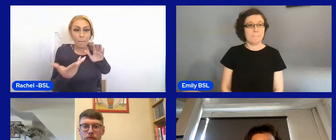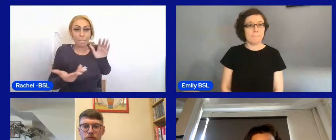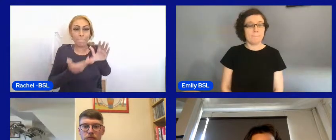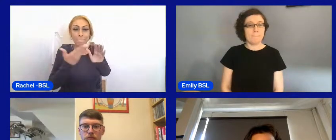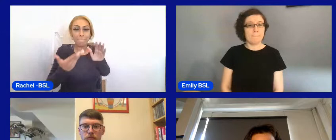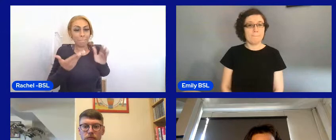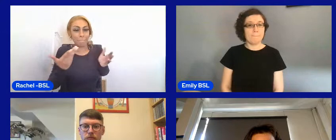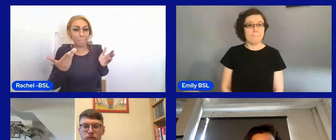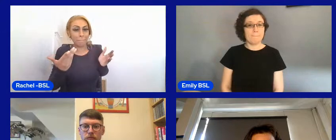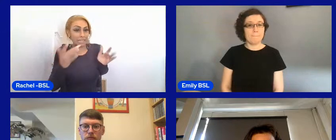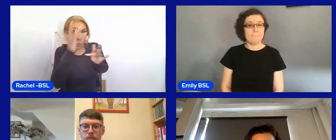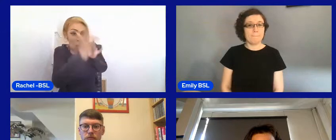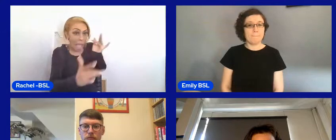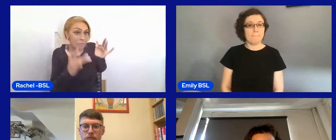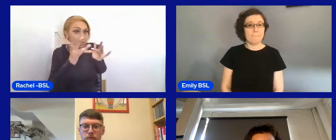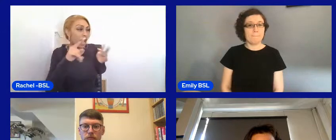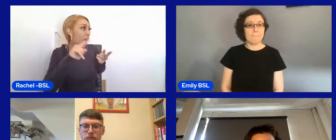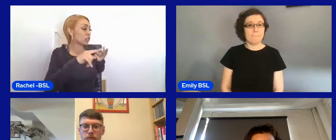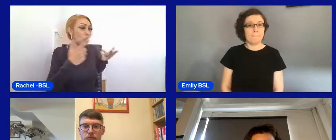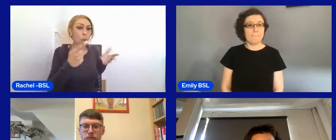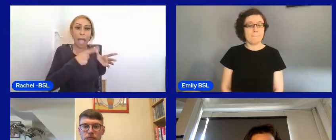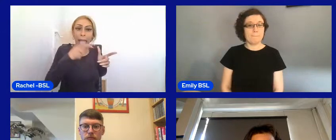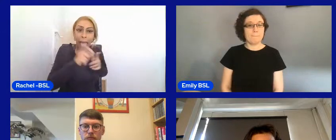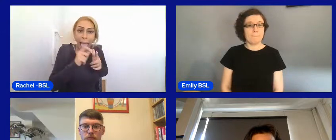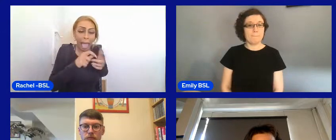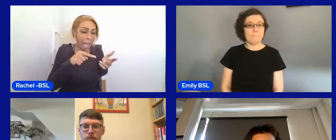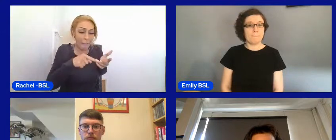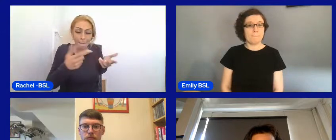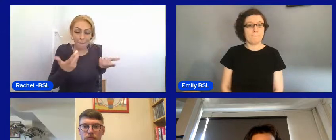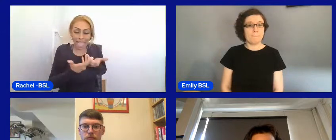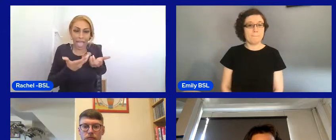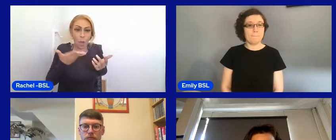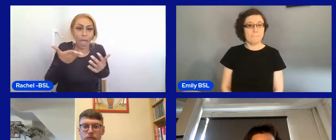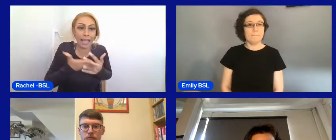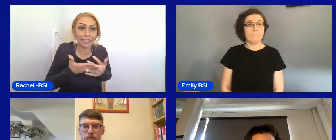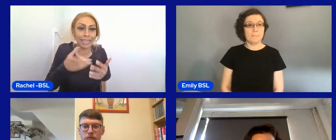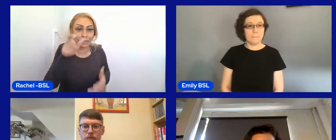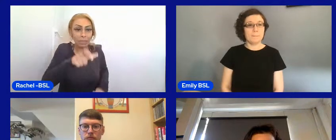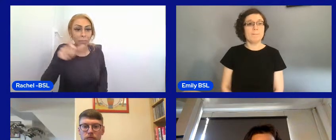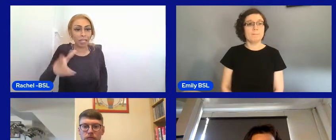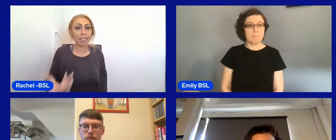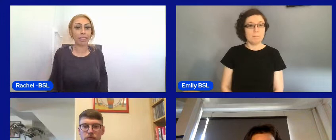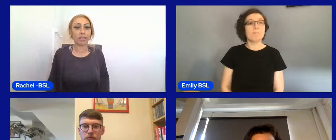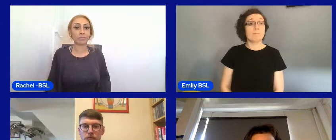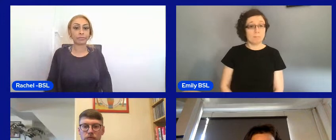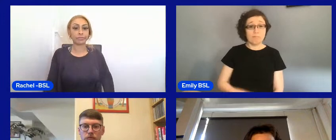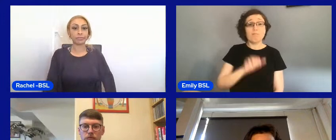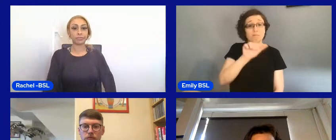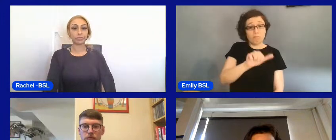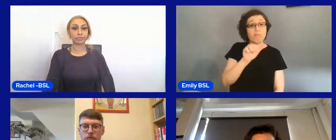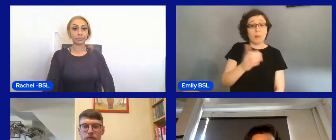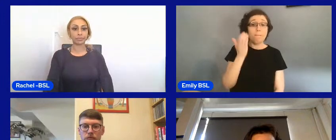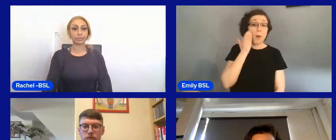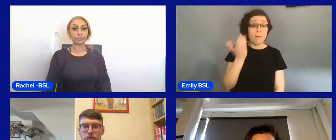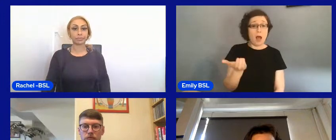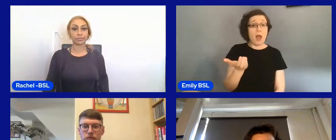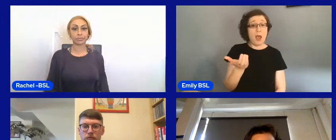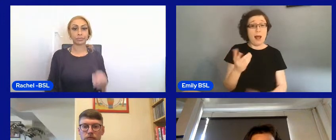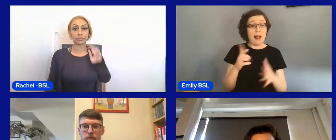Does that finish up as a website that people can use, or an app? Yes, so it is effectively a mobile app.